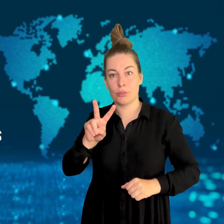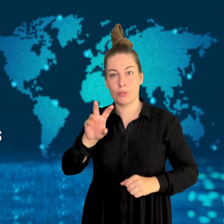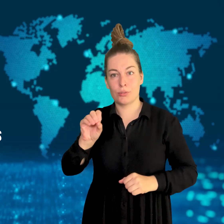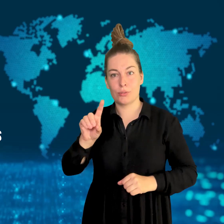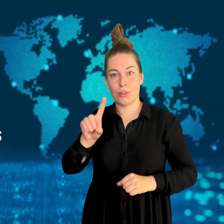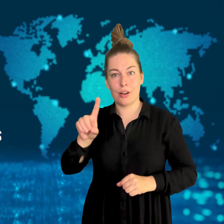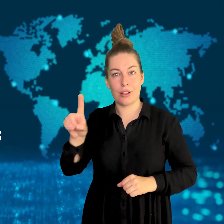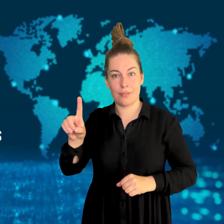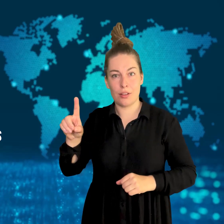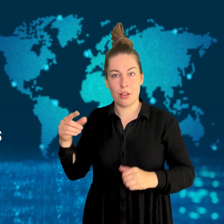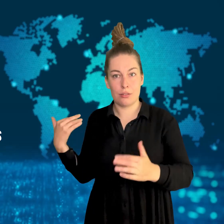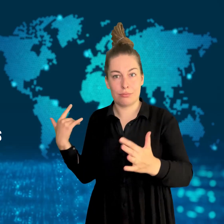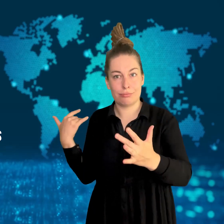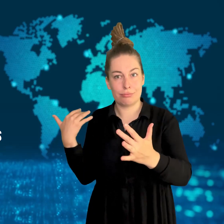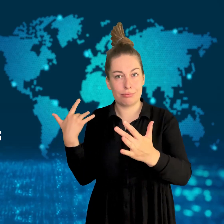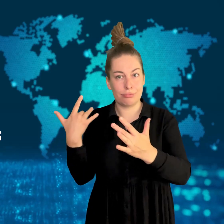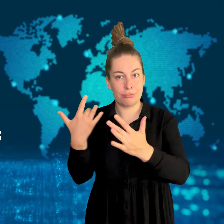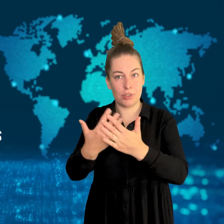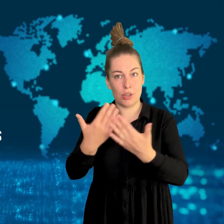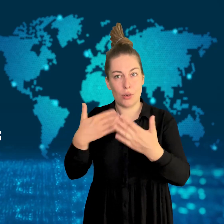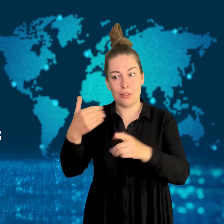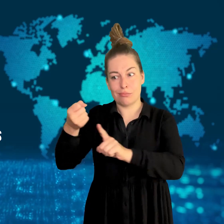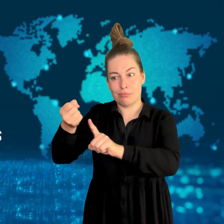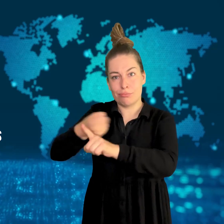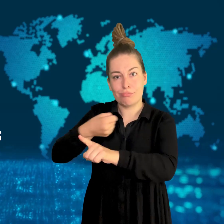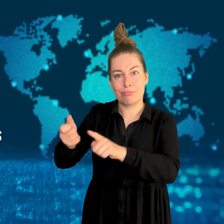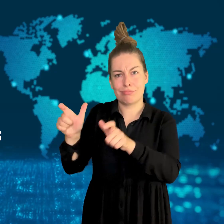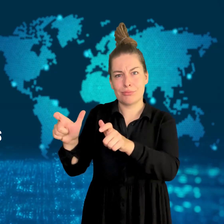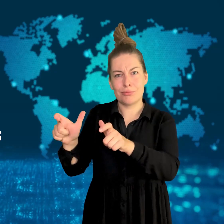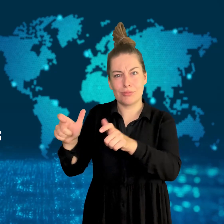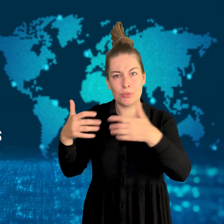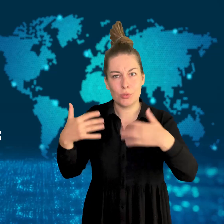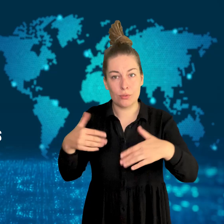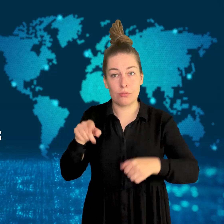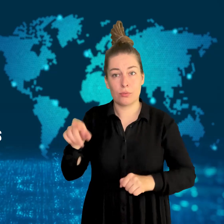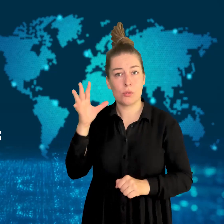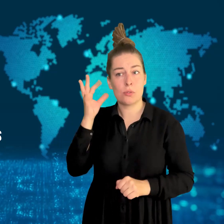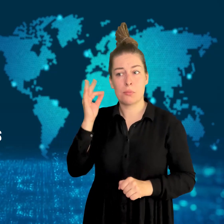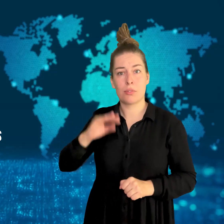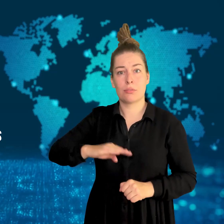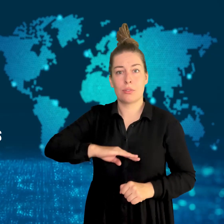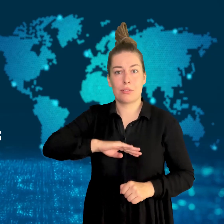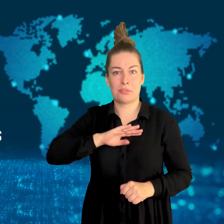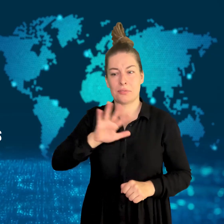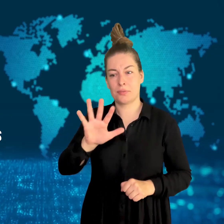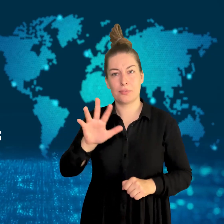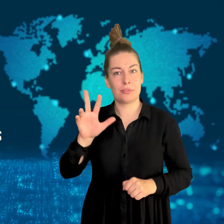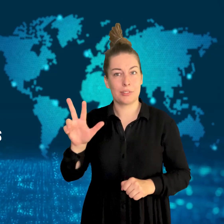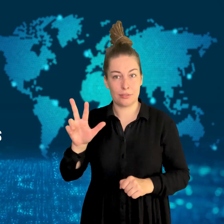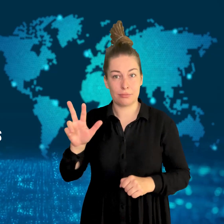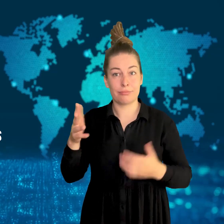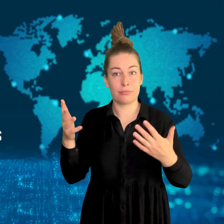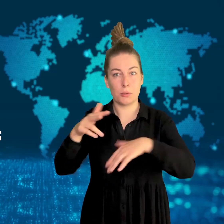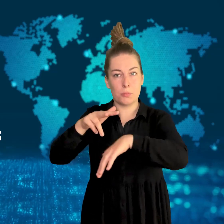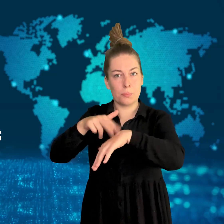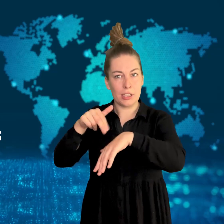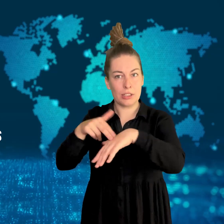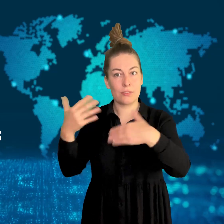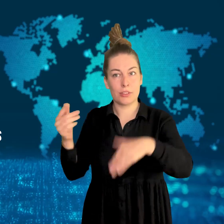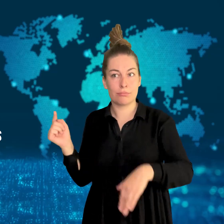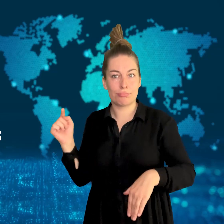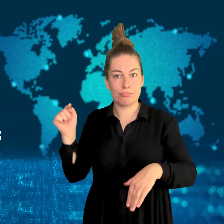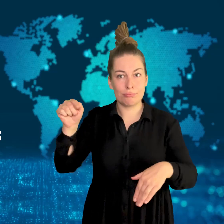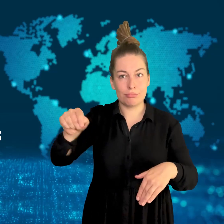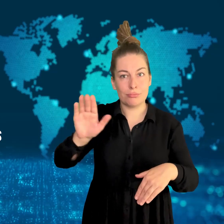she had been held captive and tortured by her husband since 2011.